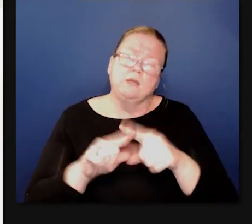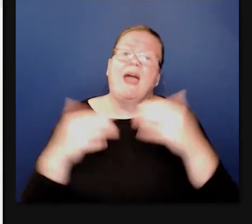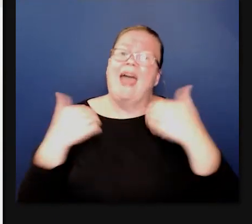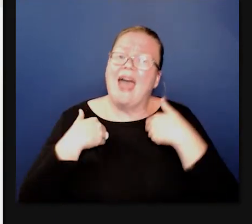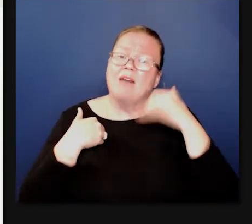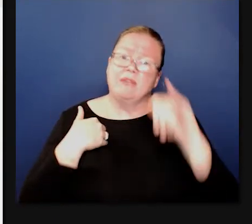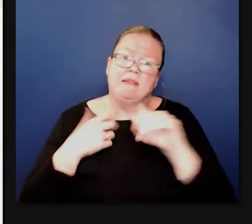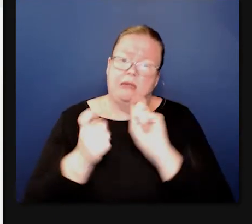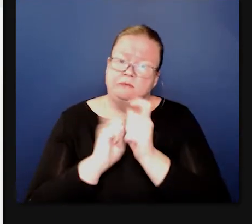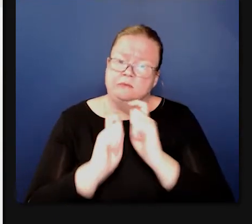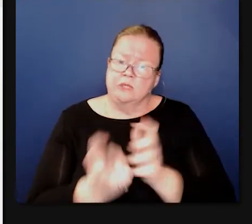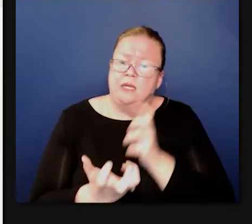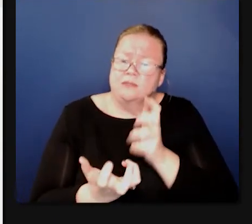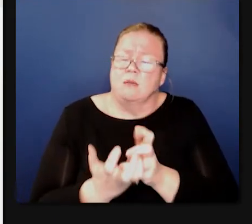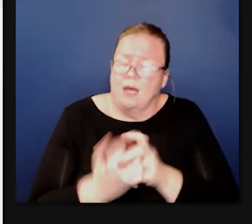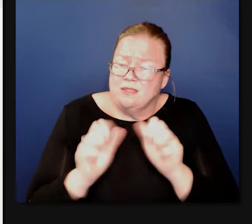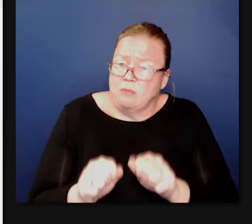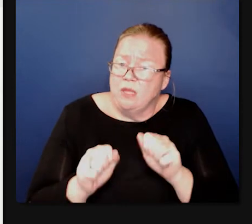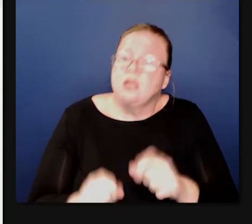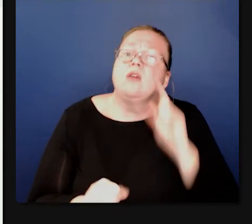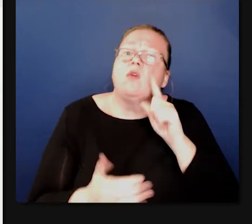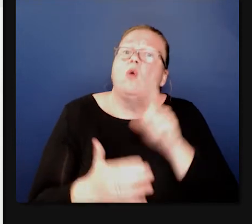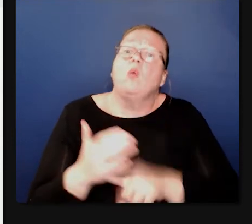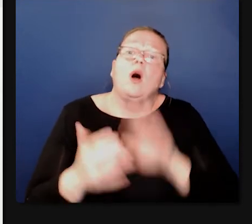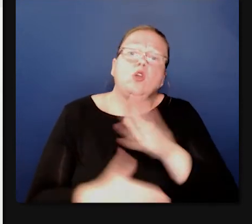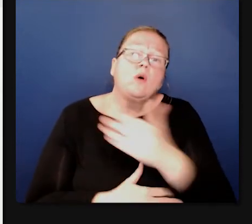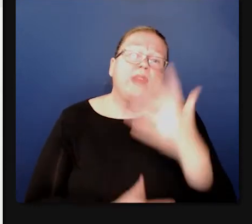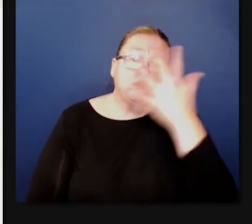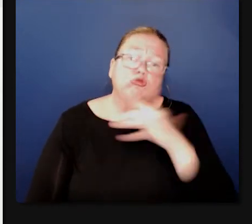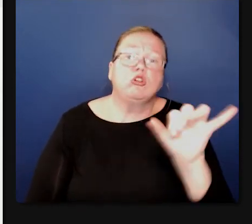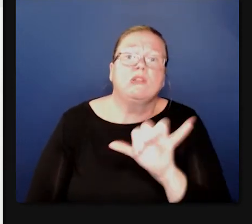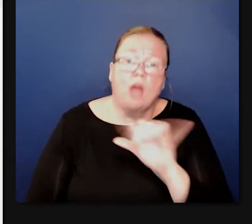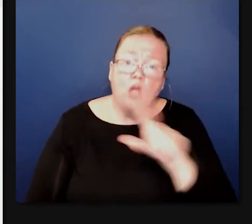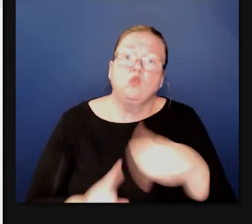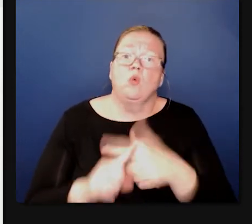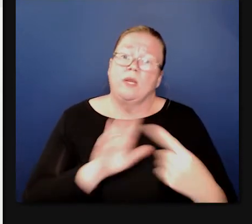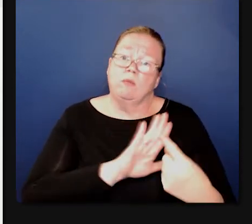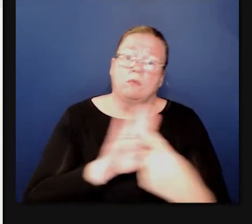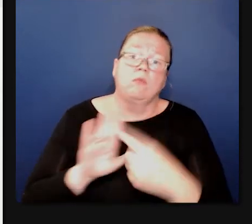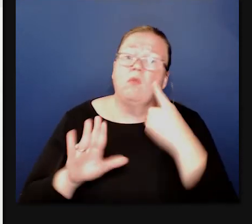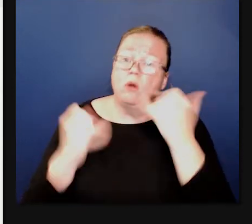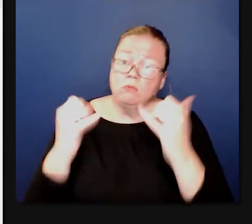in having that customize ability for what your items look like when you're displaying it to the player.